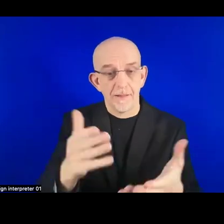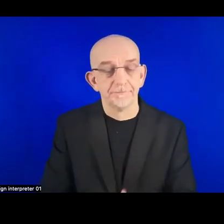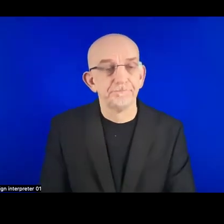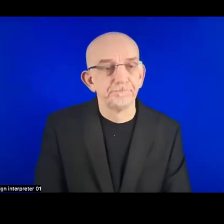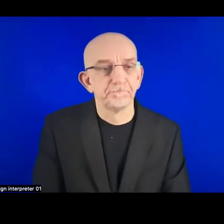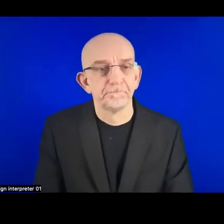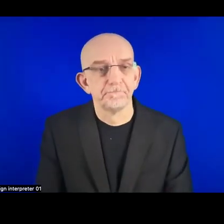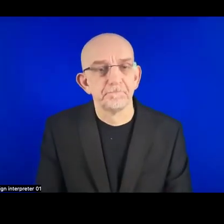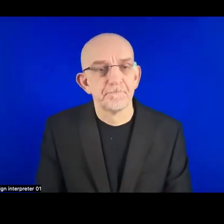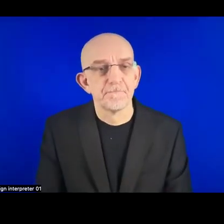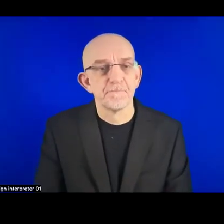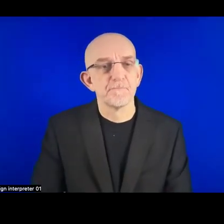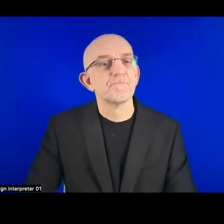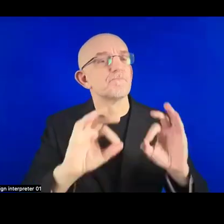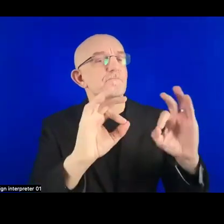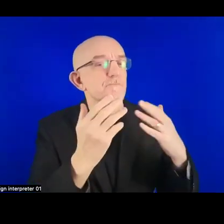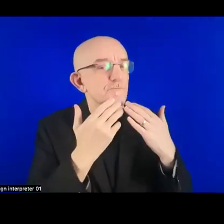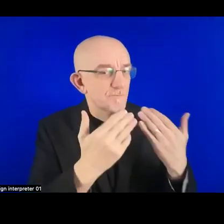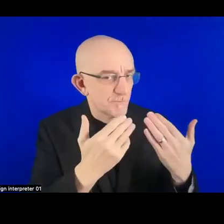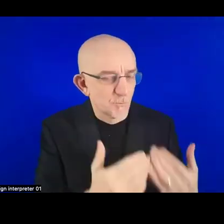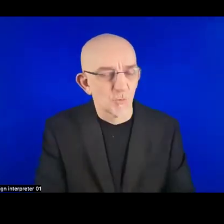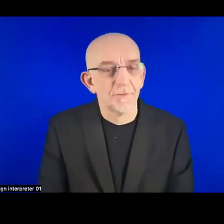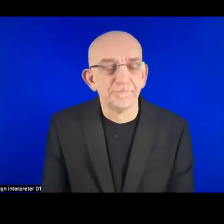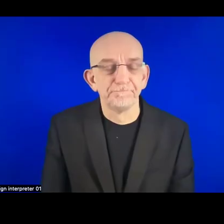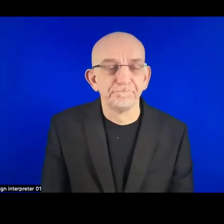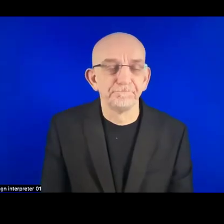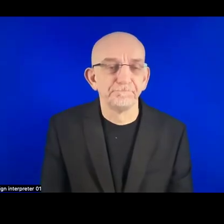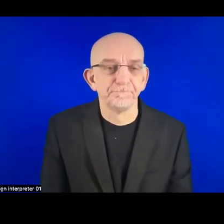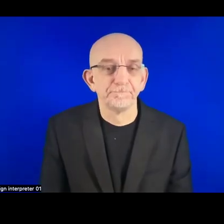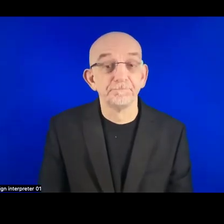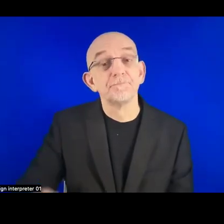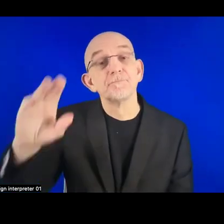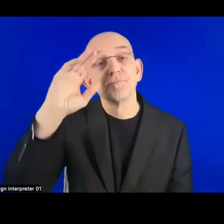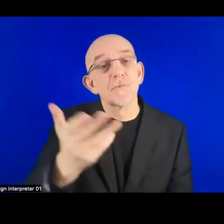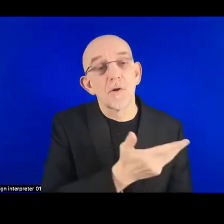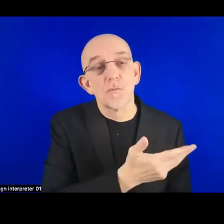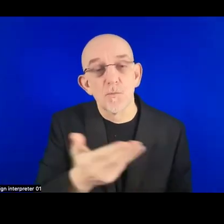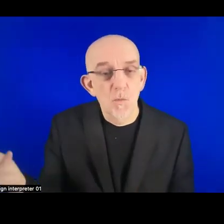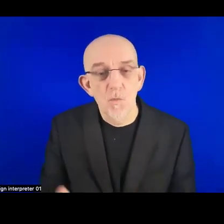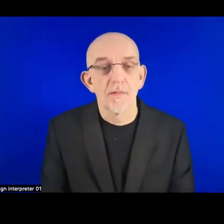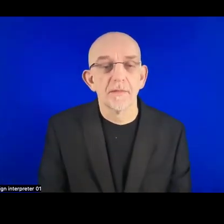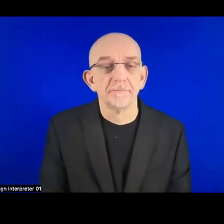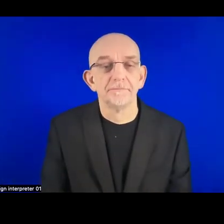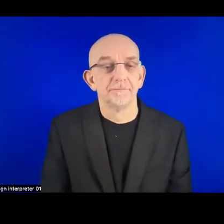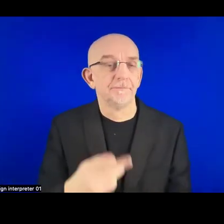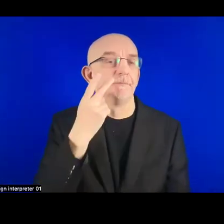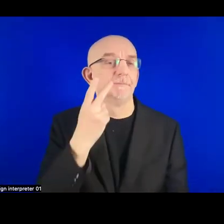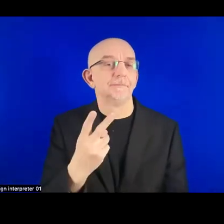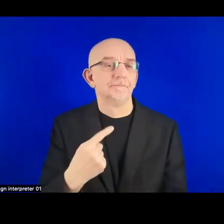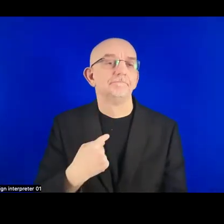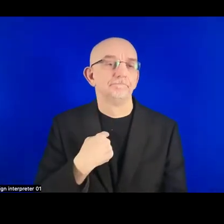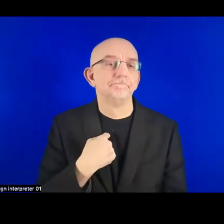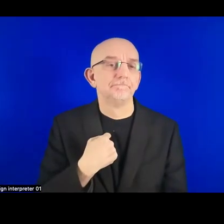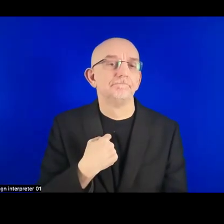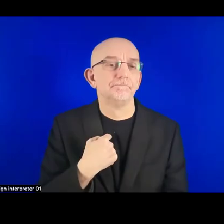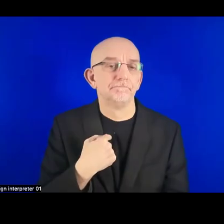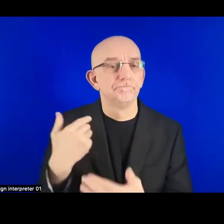: Thank you Eilionóir. Hello everyone. My name is Manel Mhiri. I am the Advocacy Director at Inclusion